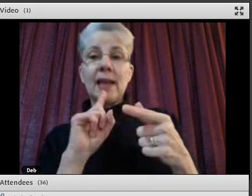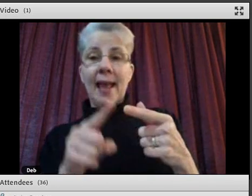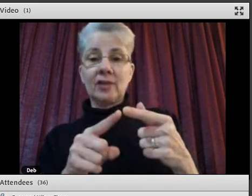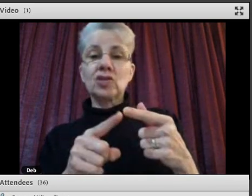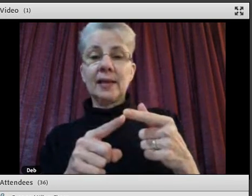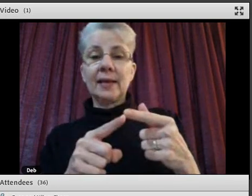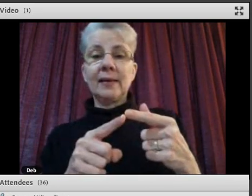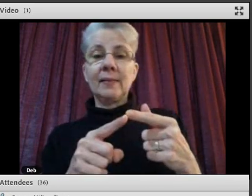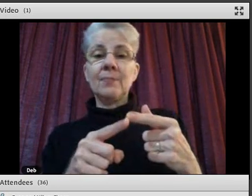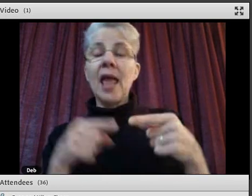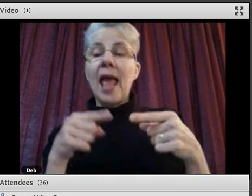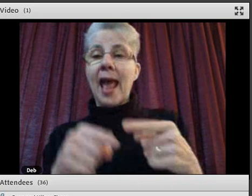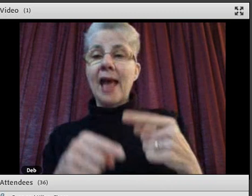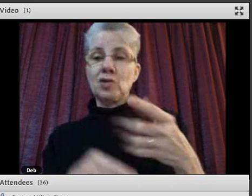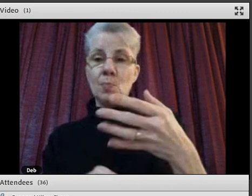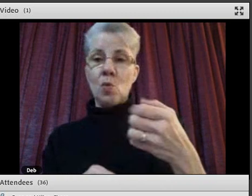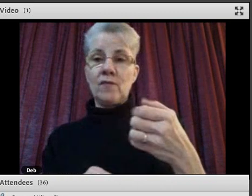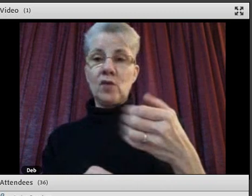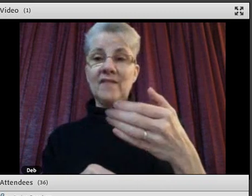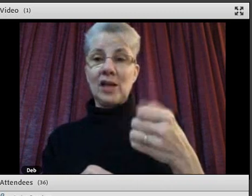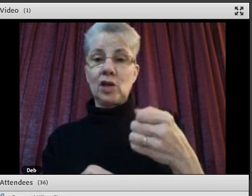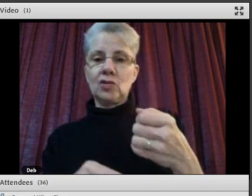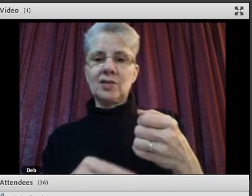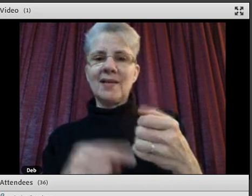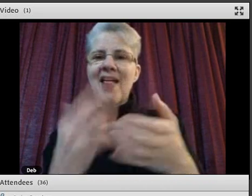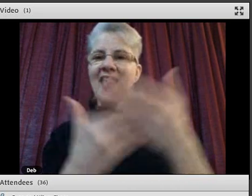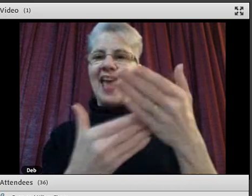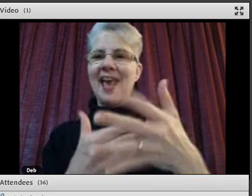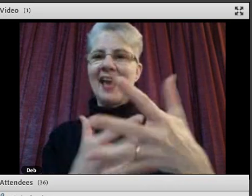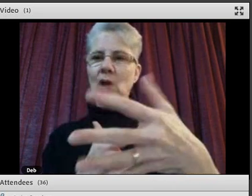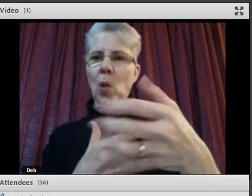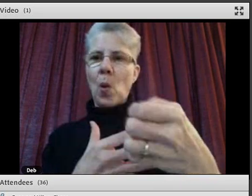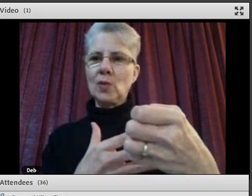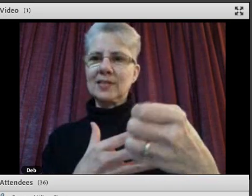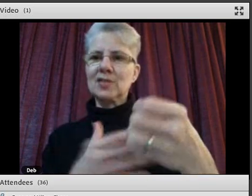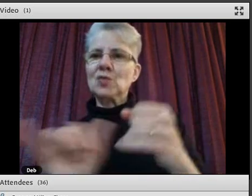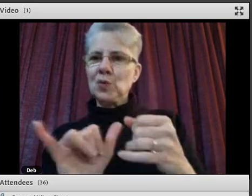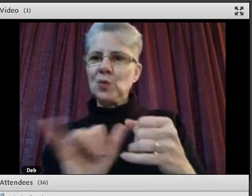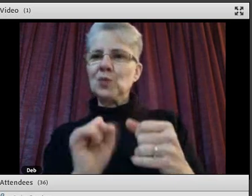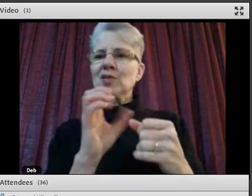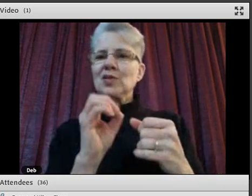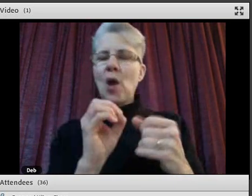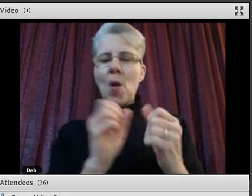then as you move your fingers, the hand moves as well.